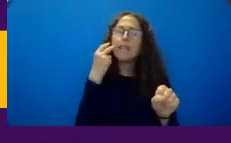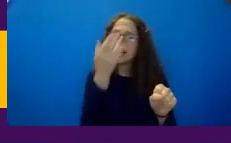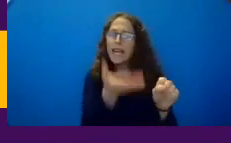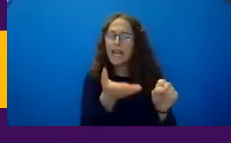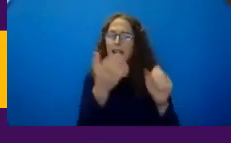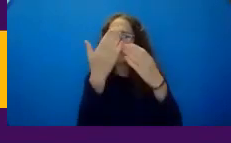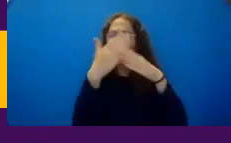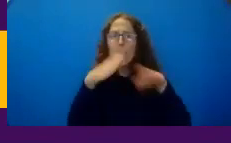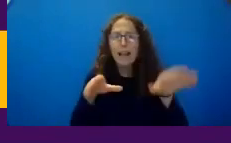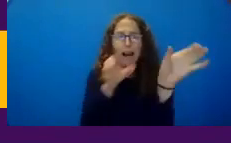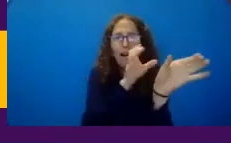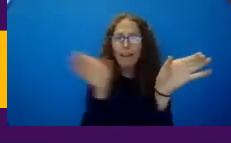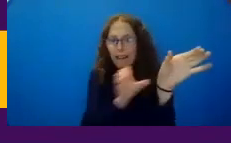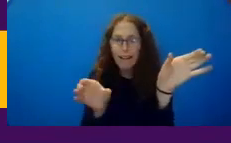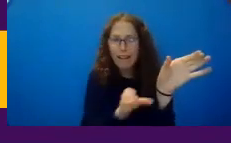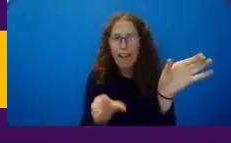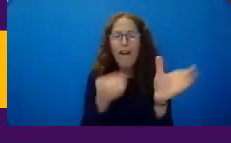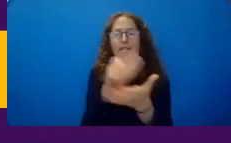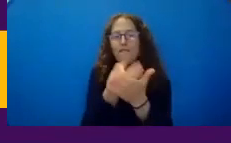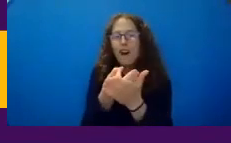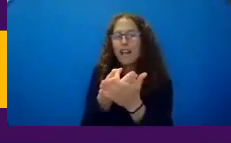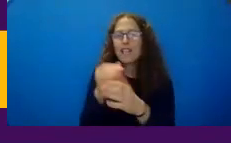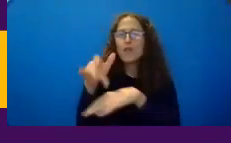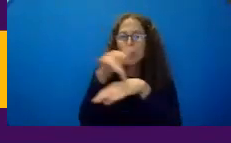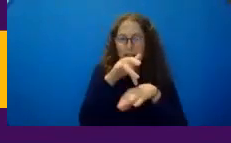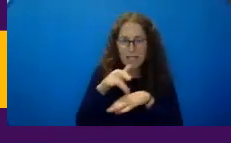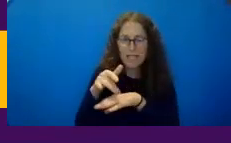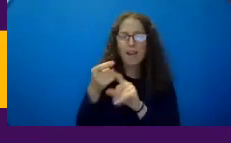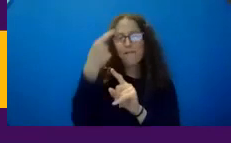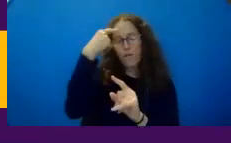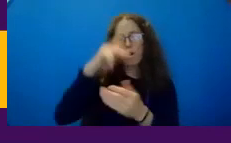THAT WON'T COME OUT OF THE MAIN FUNDING AMOUNT OF UP TO $